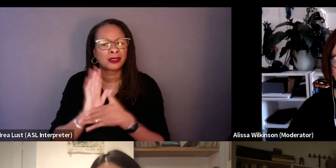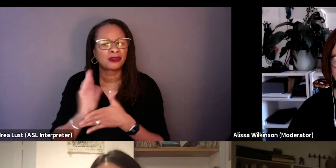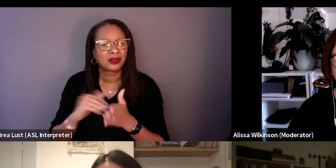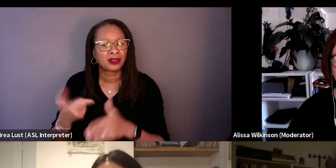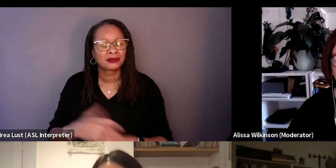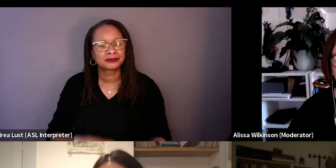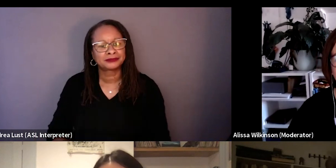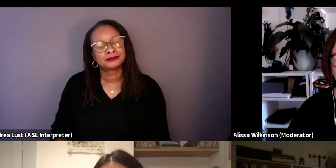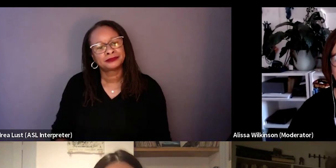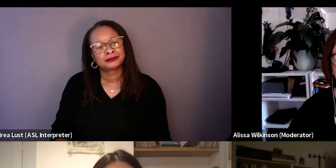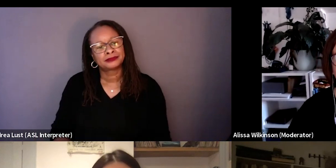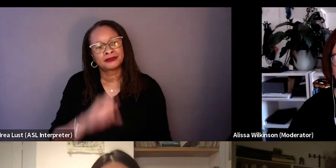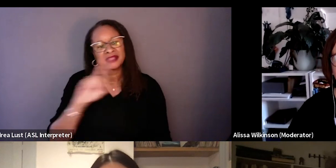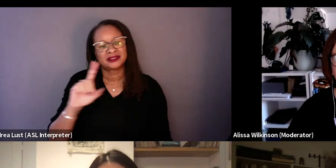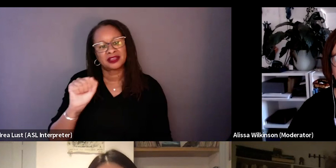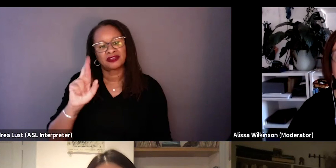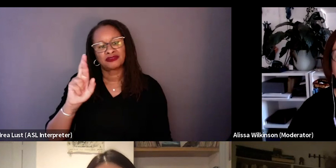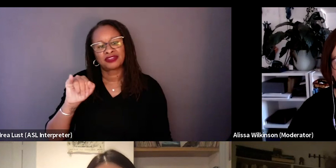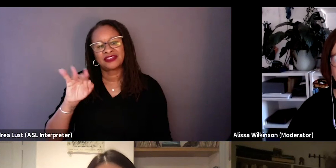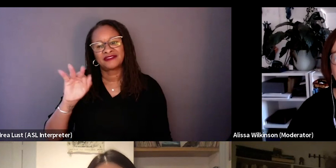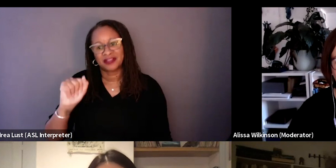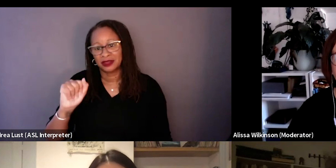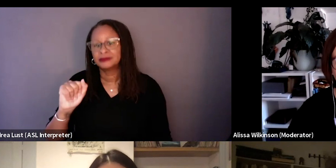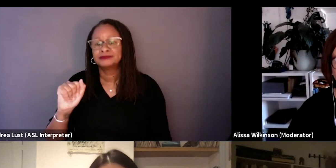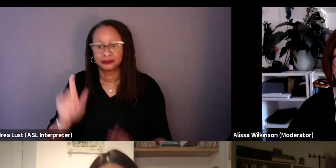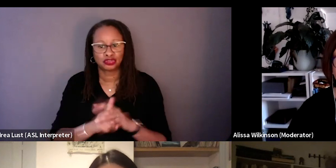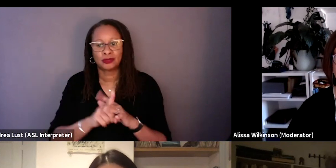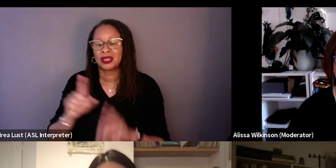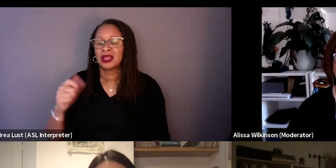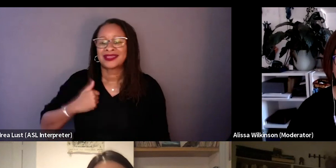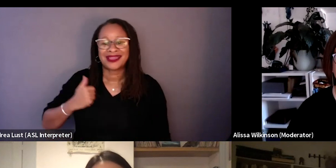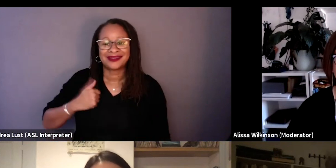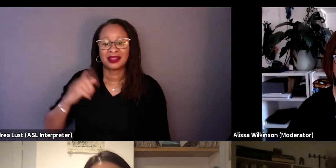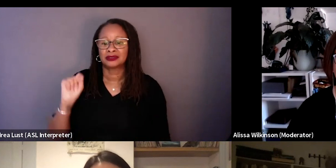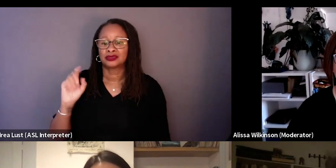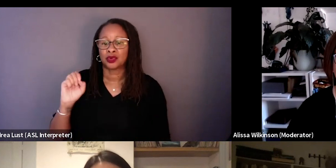Yeah, Zarifa was with us ATV in Toronto. She watched the film, She watched the film